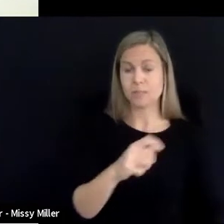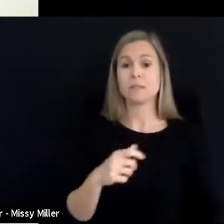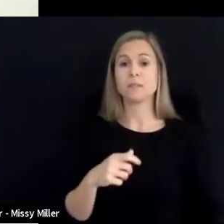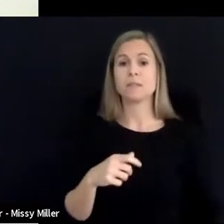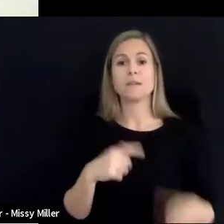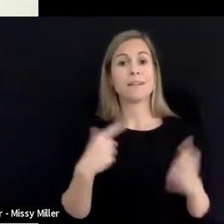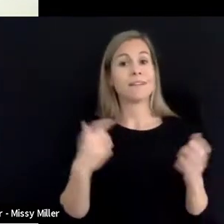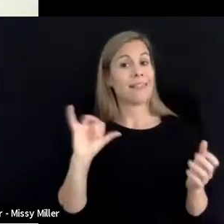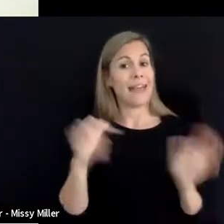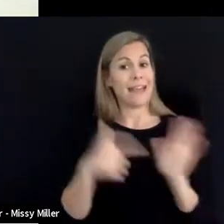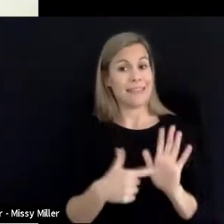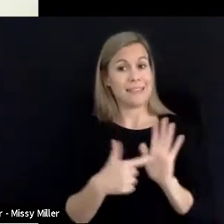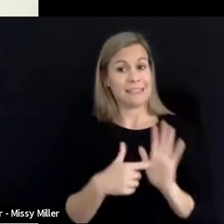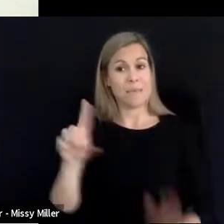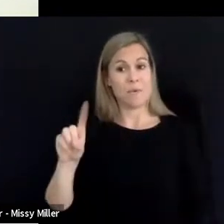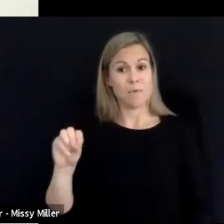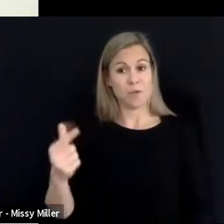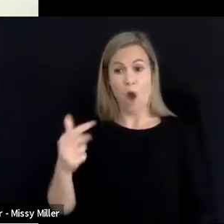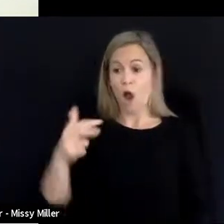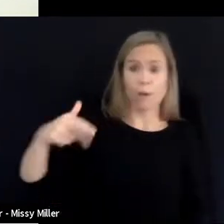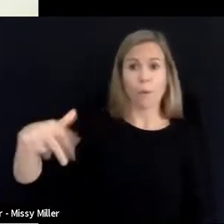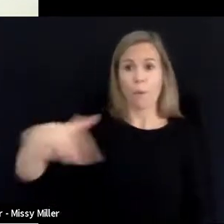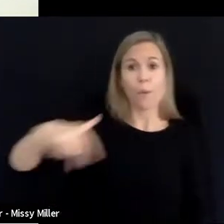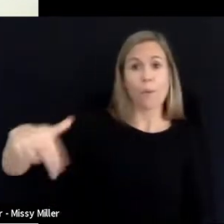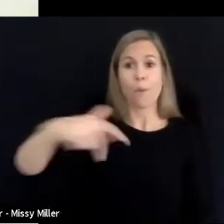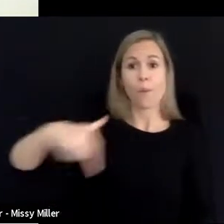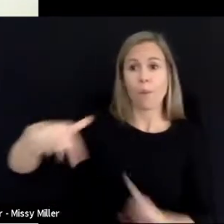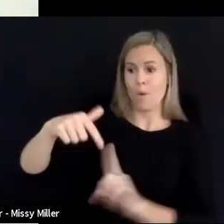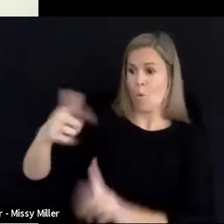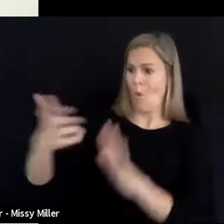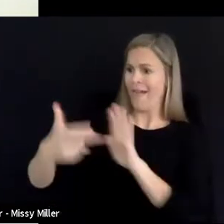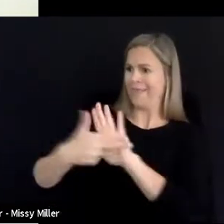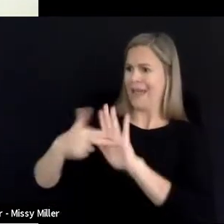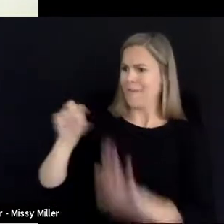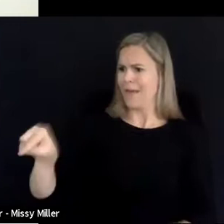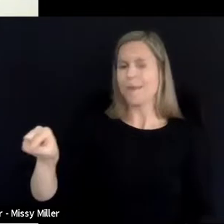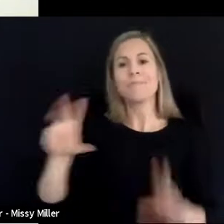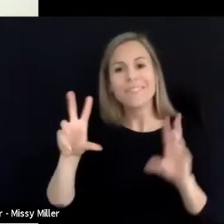Do we want to give the dog a diagnosis? No, the dog is running around like crazy because it's working for the dog.